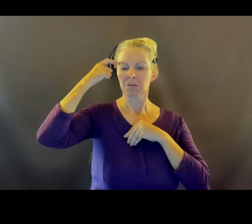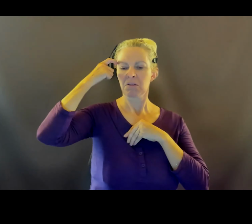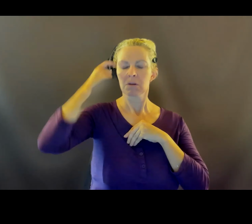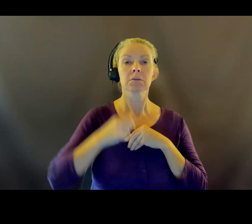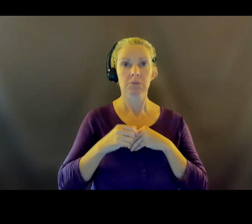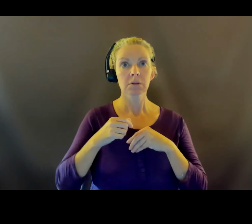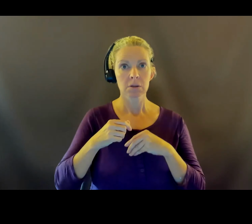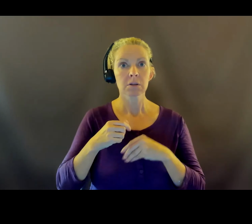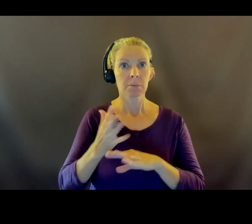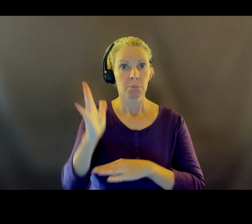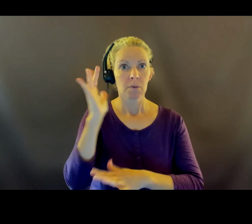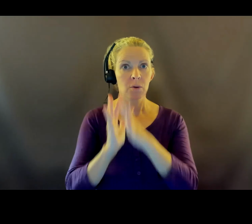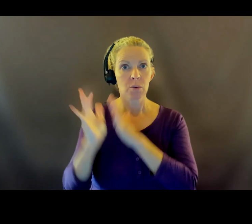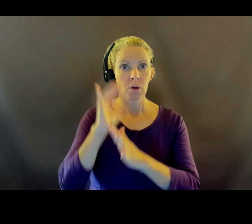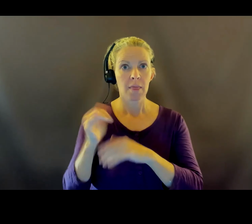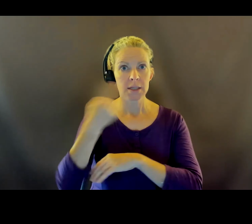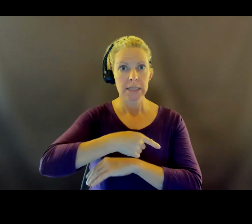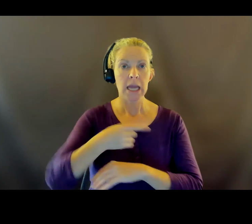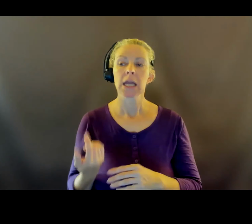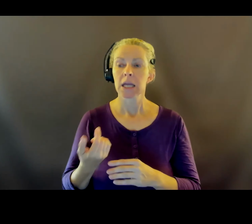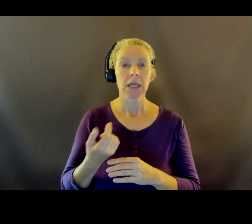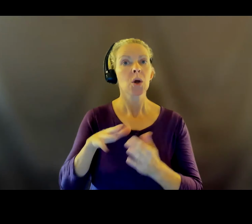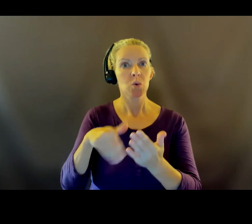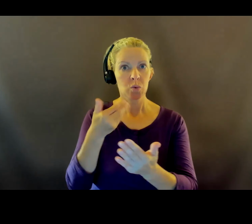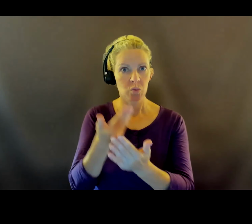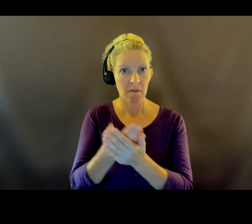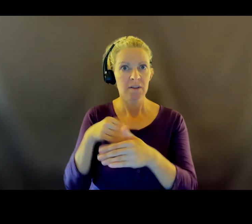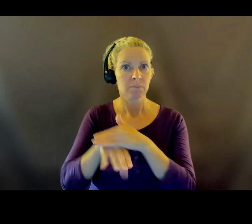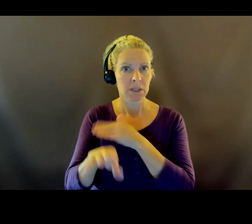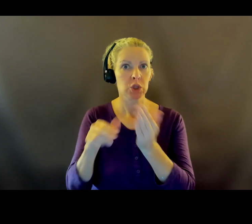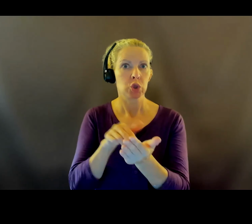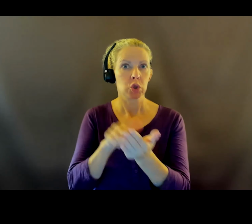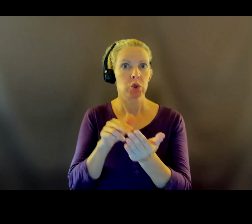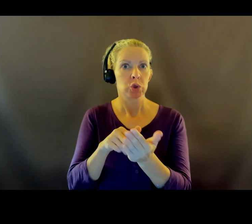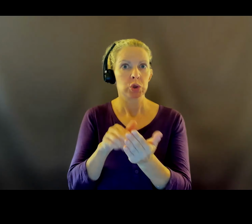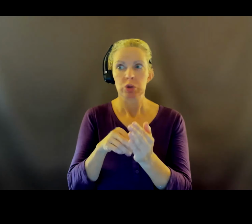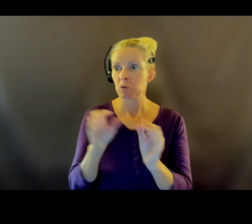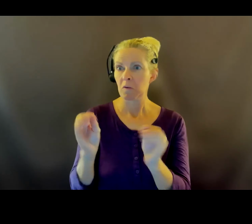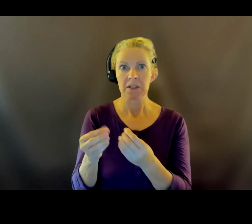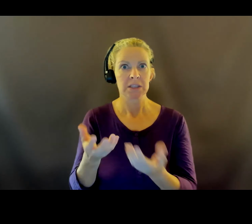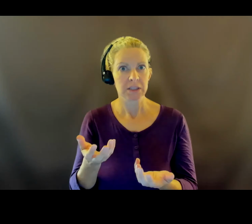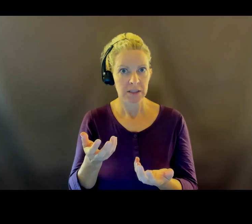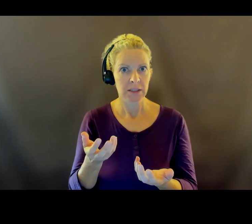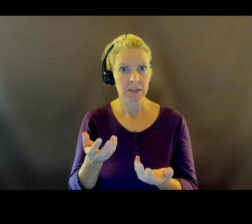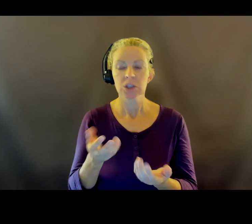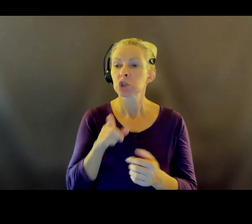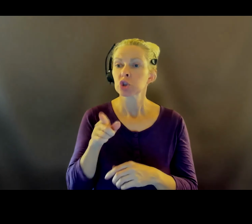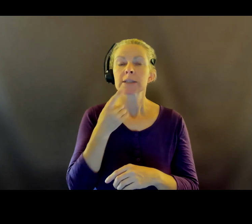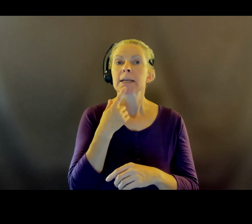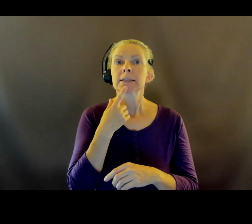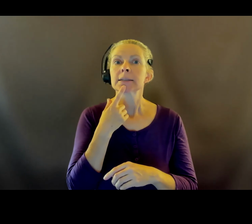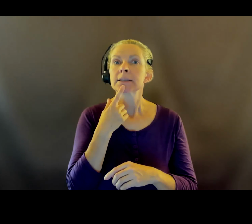you have, she was very much a social model of visibility.